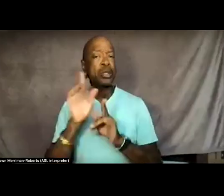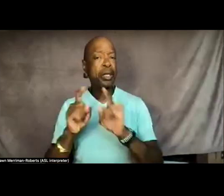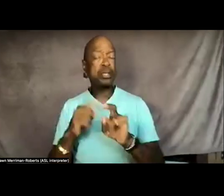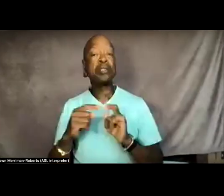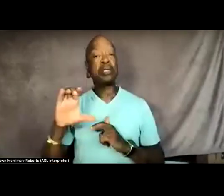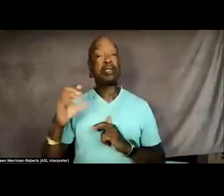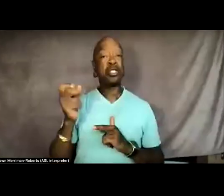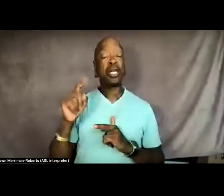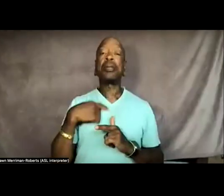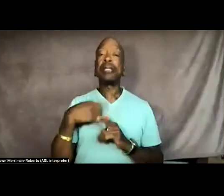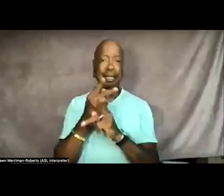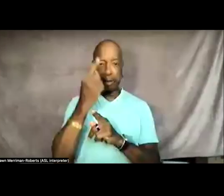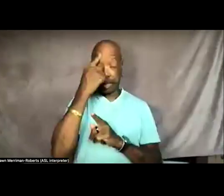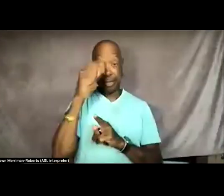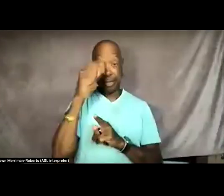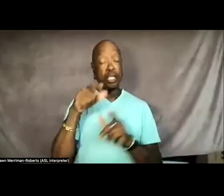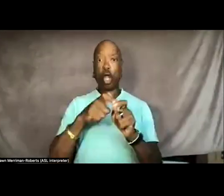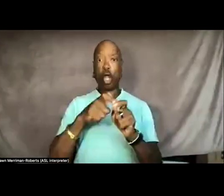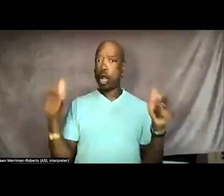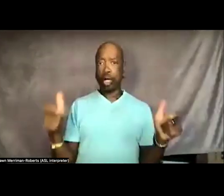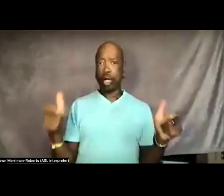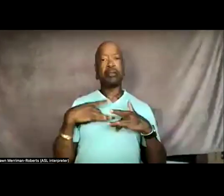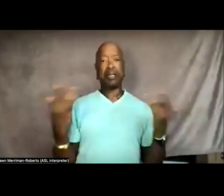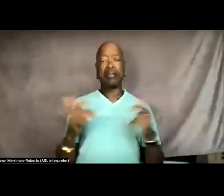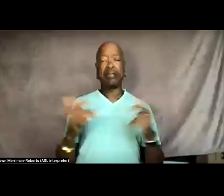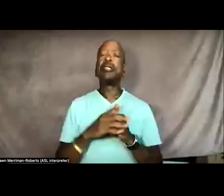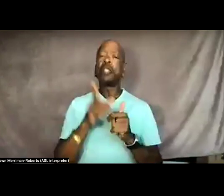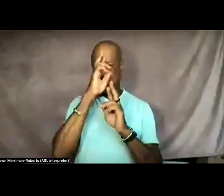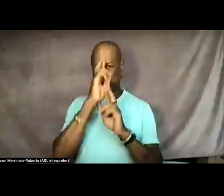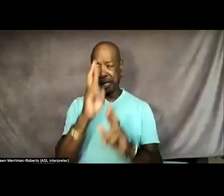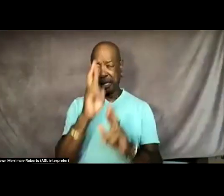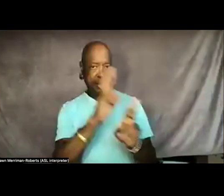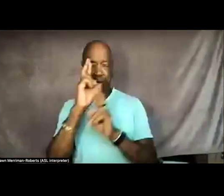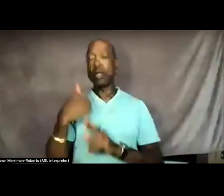respectful and kind in what you write well we're all here to learn we do have a team monitoring